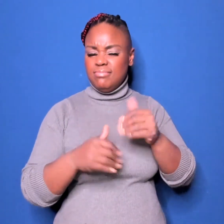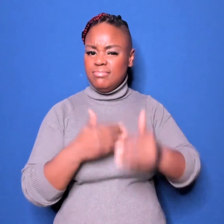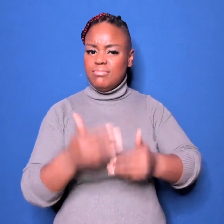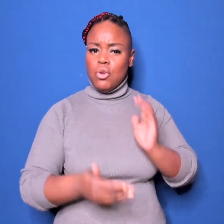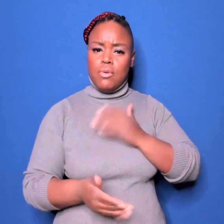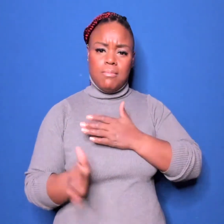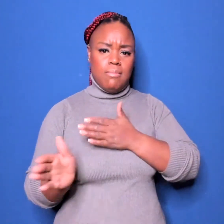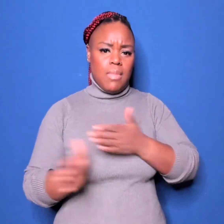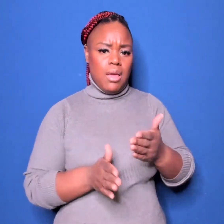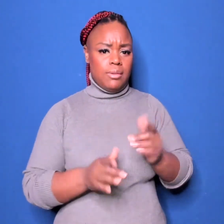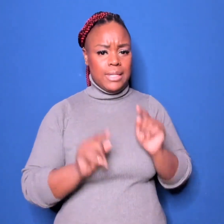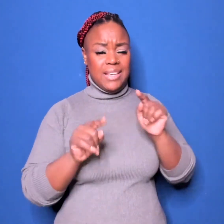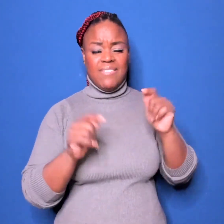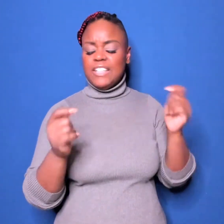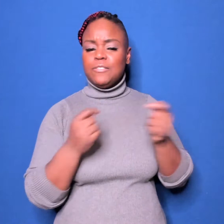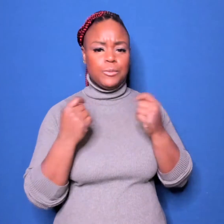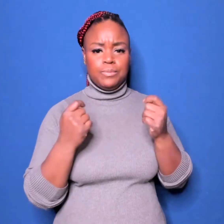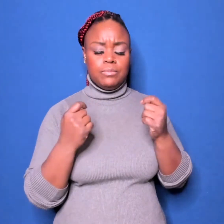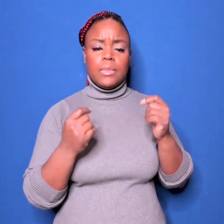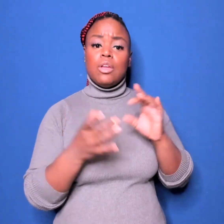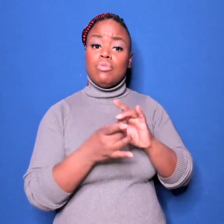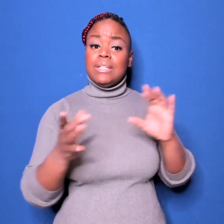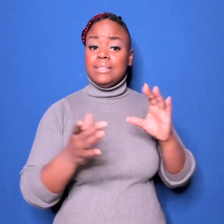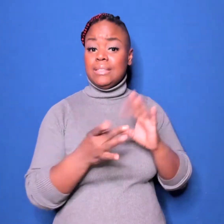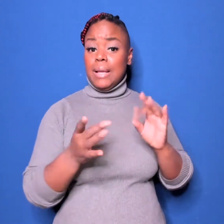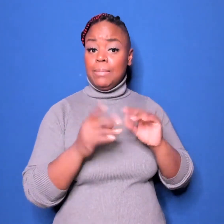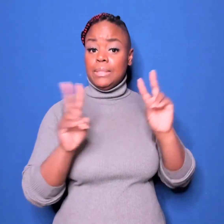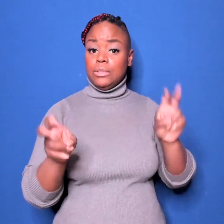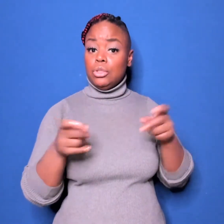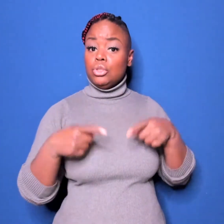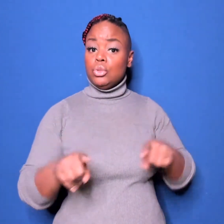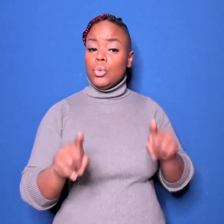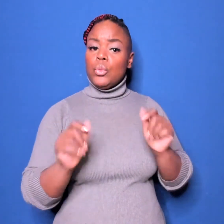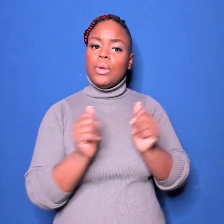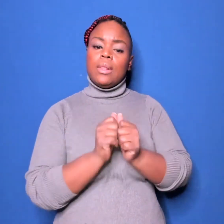move forward with our plan to attend the festival, and released this statement,